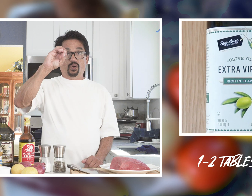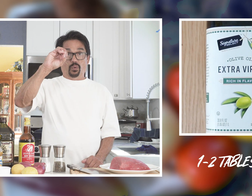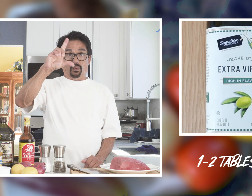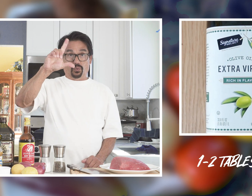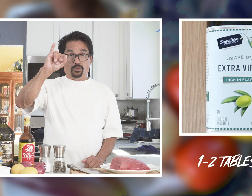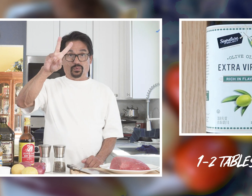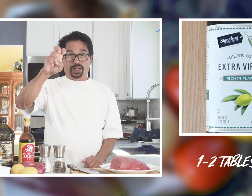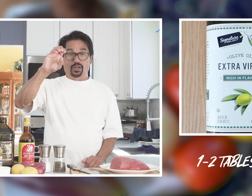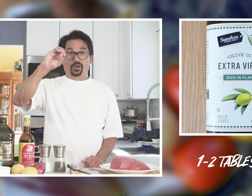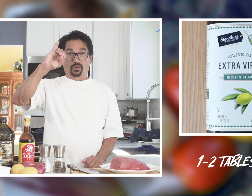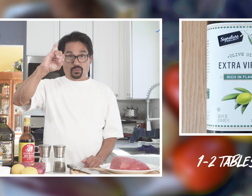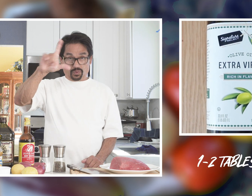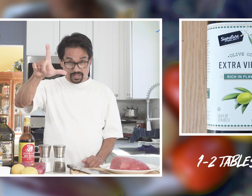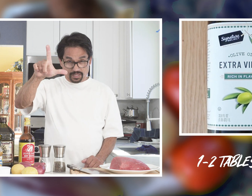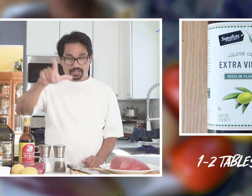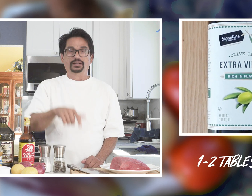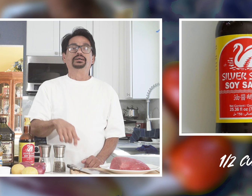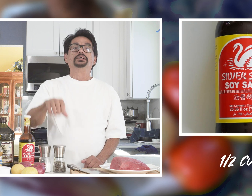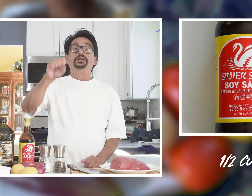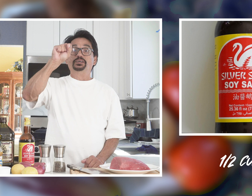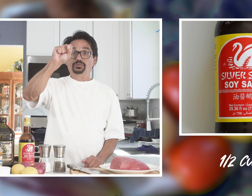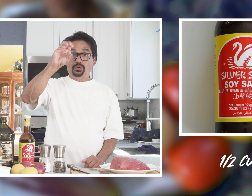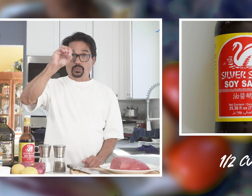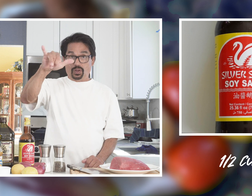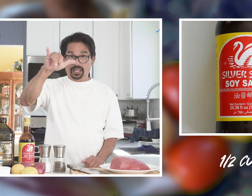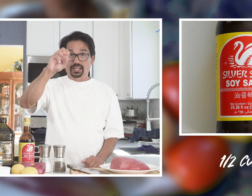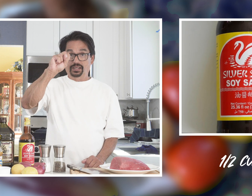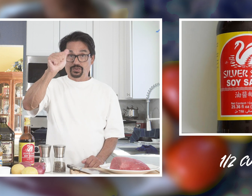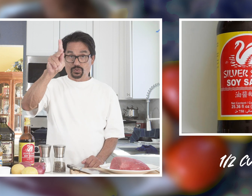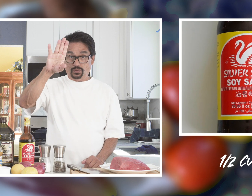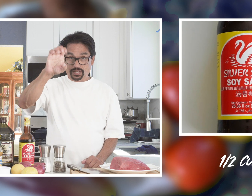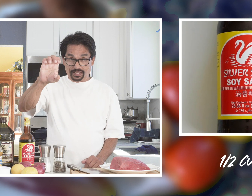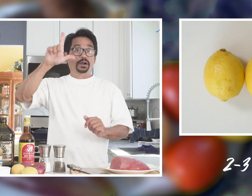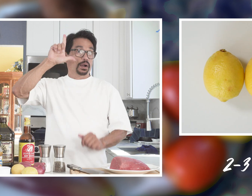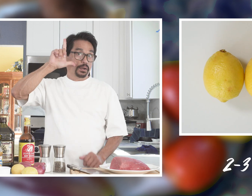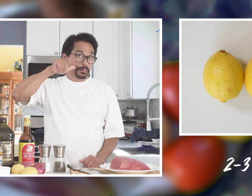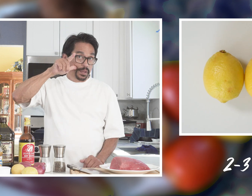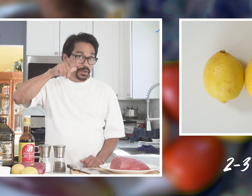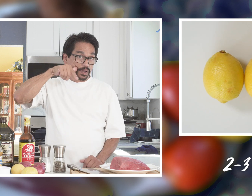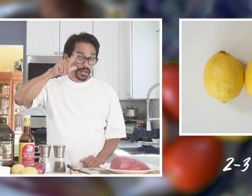Olive Oil Soy Sauce Lemon